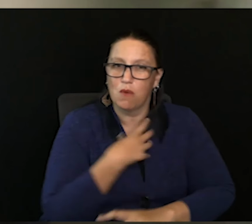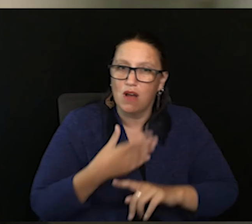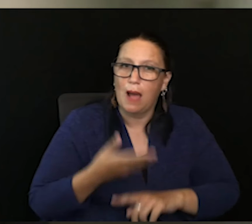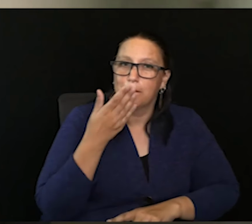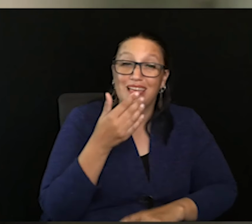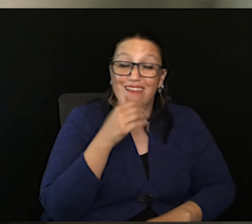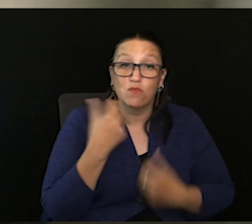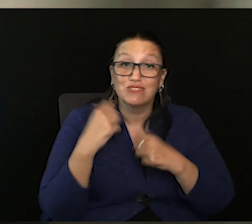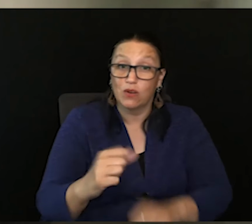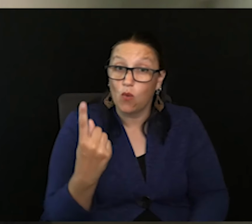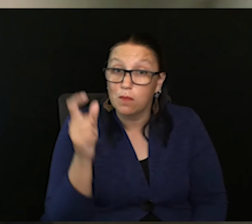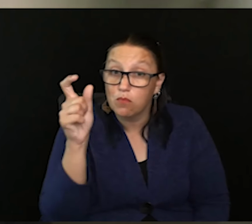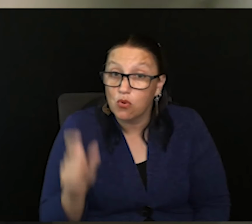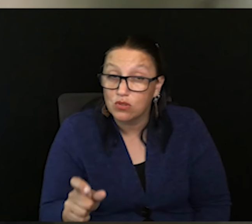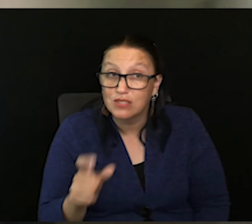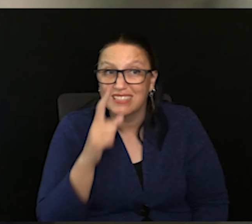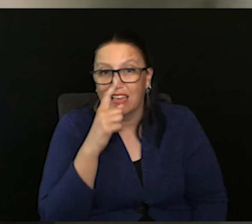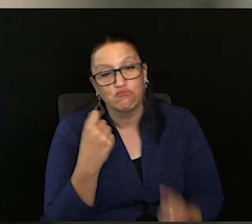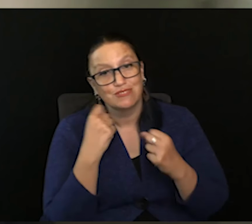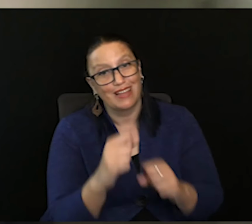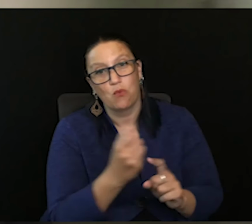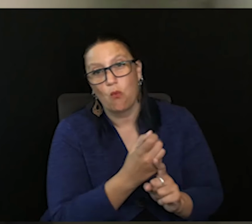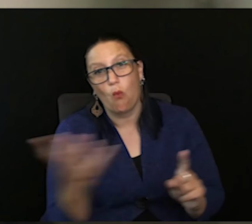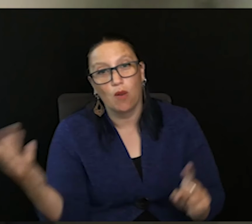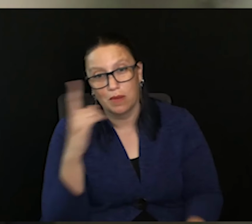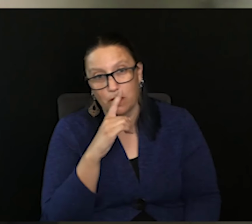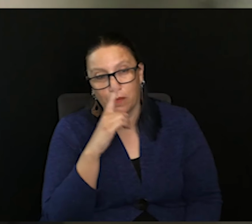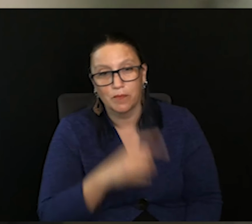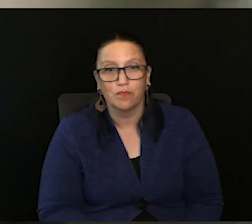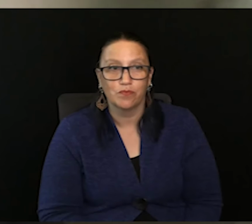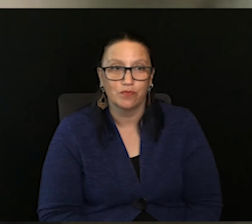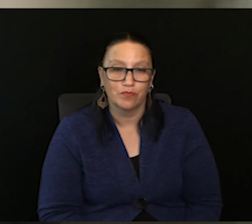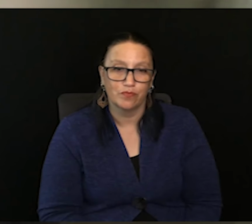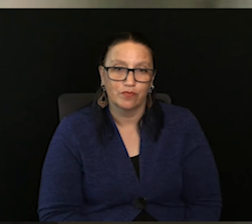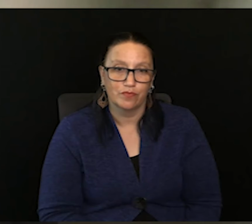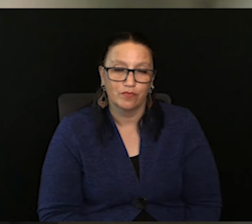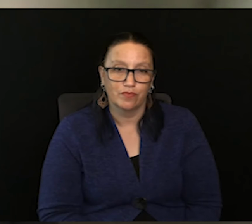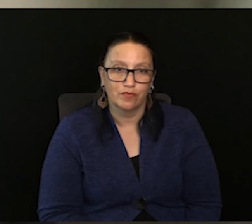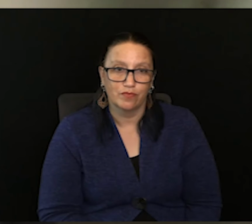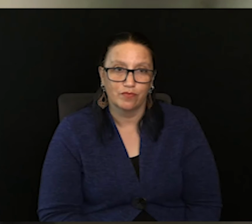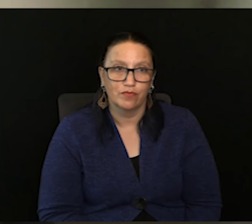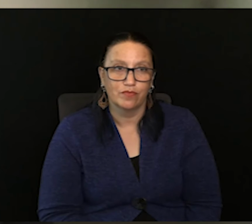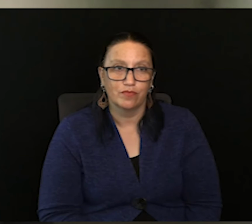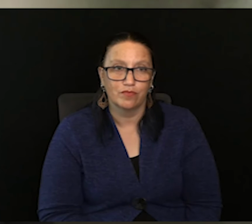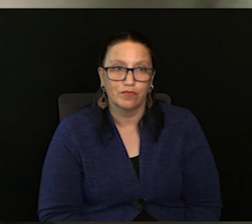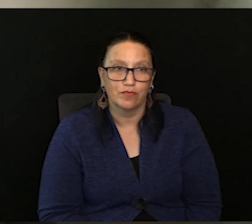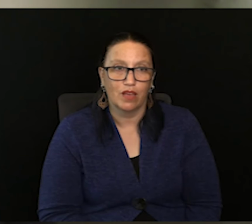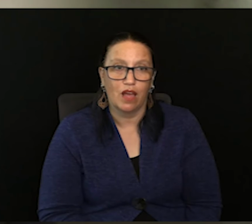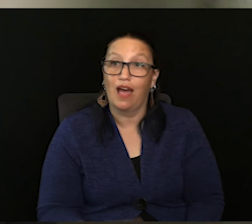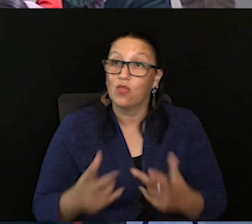And if you protect one, you help protect all. And there's one other person who's come into the room, please. Minister, thank you.